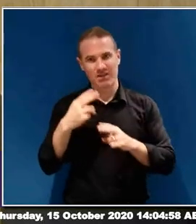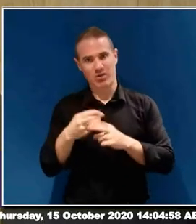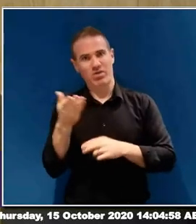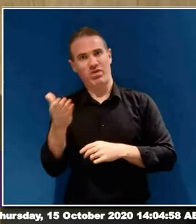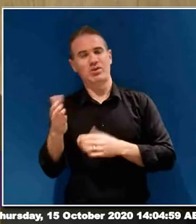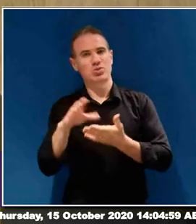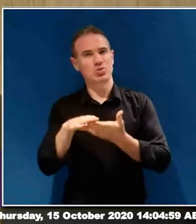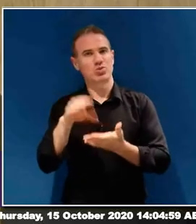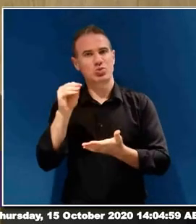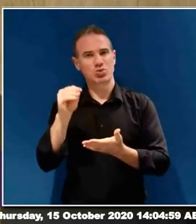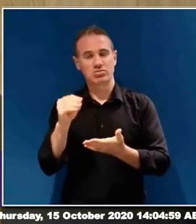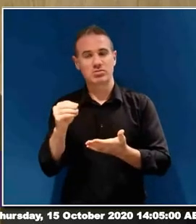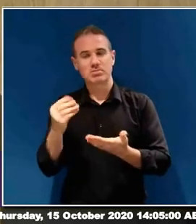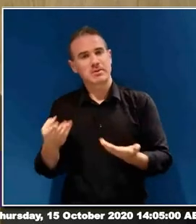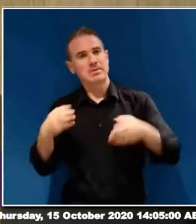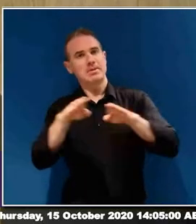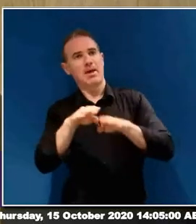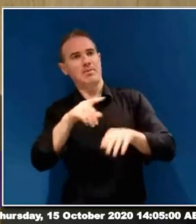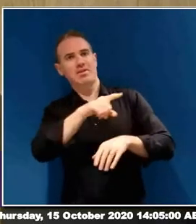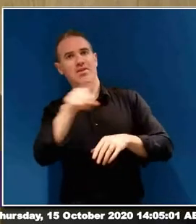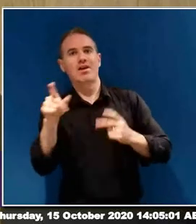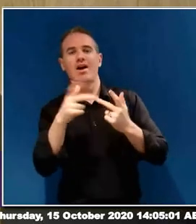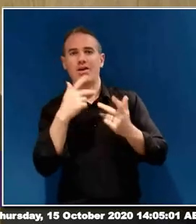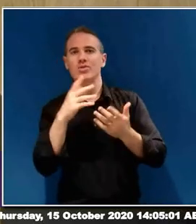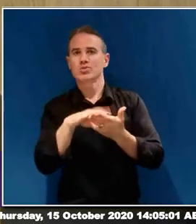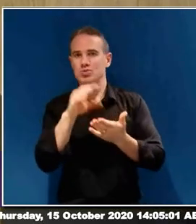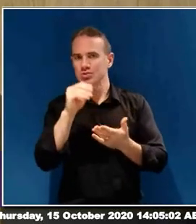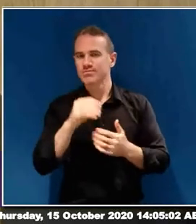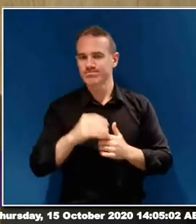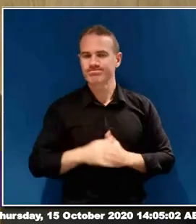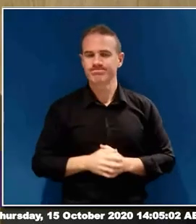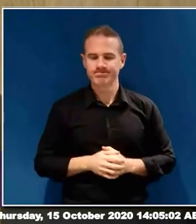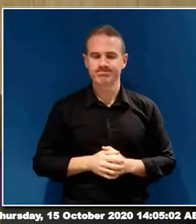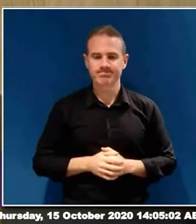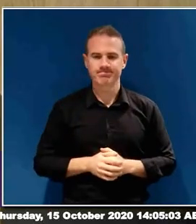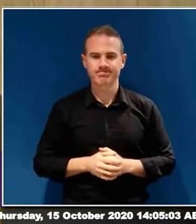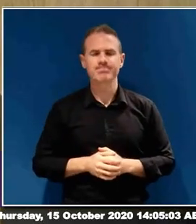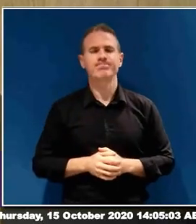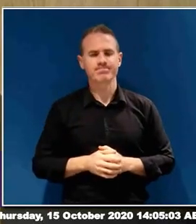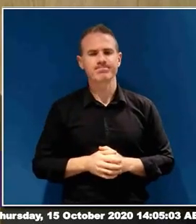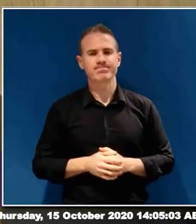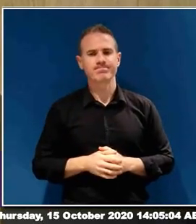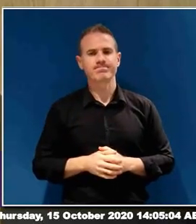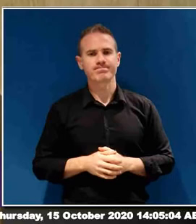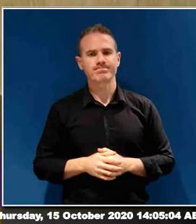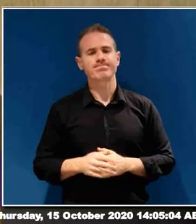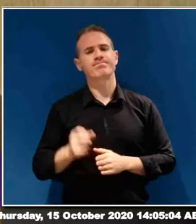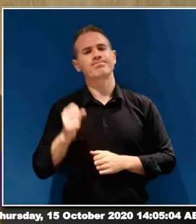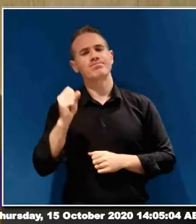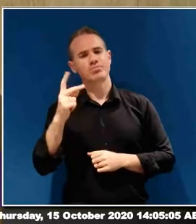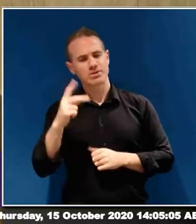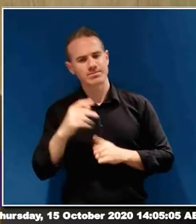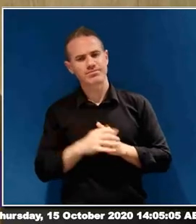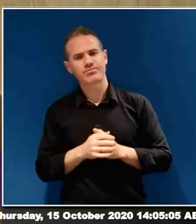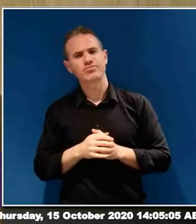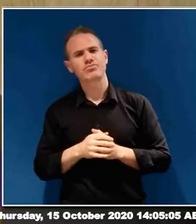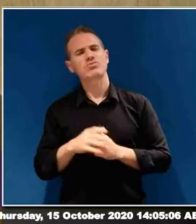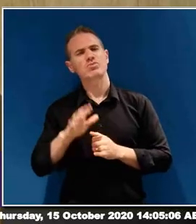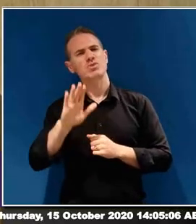OK. And in your experience, what scope was there for parents or caregivers